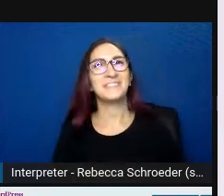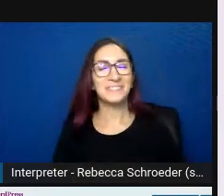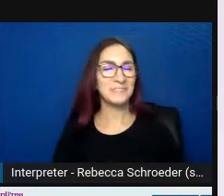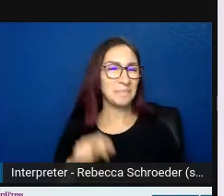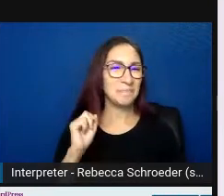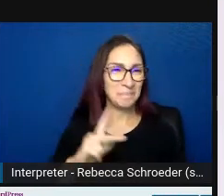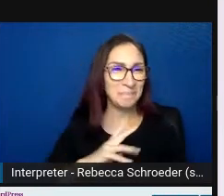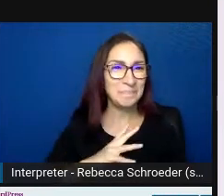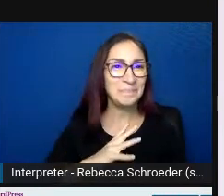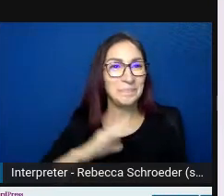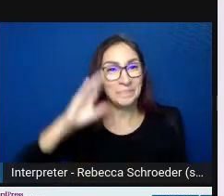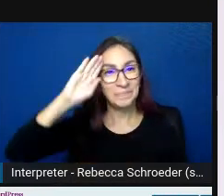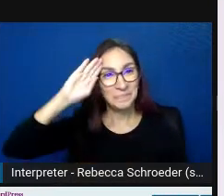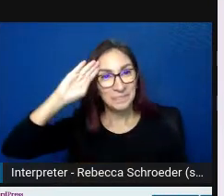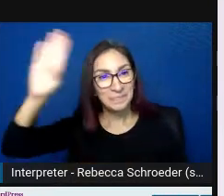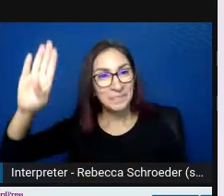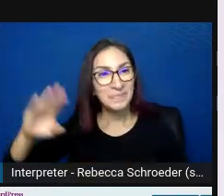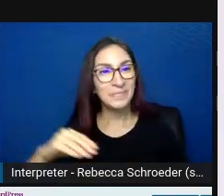Hi. Sorry.